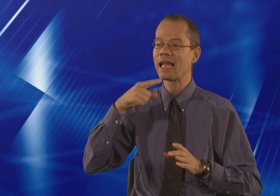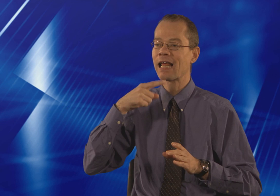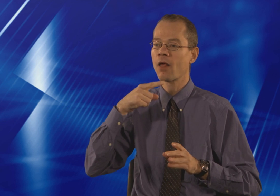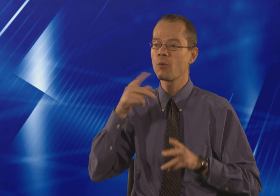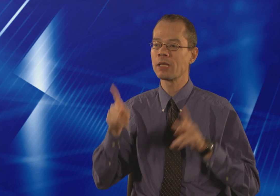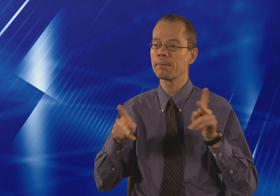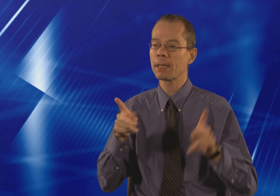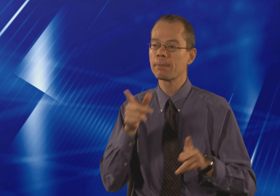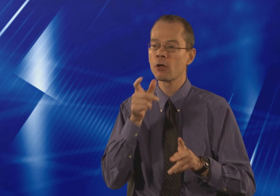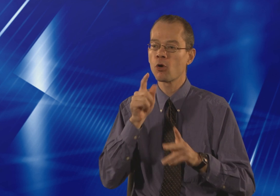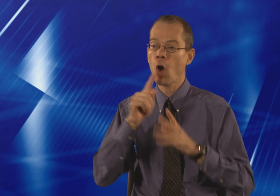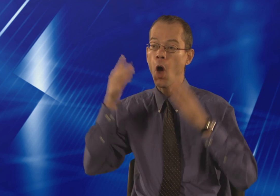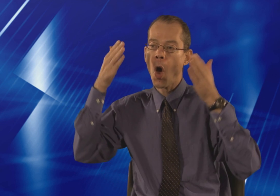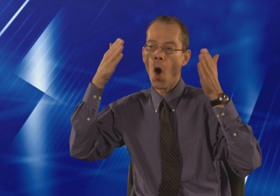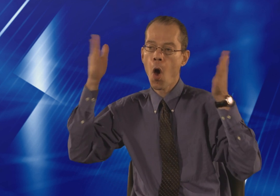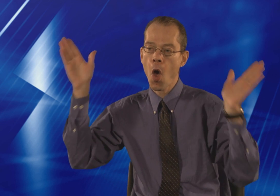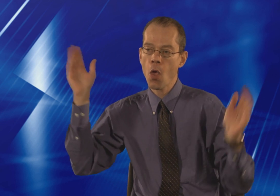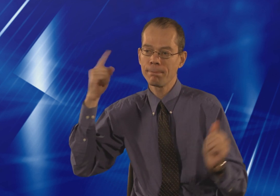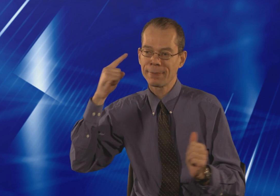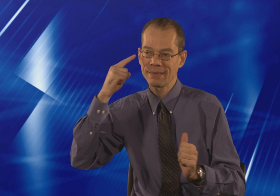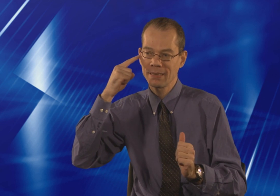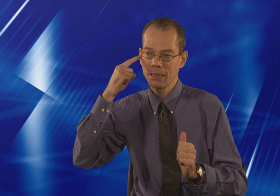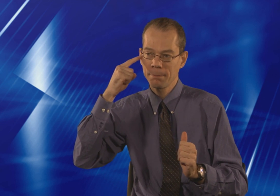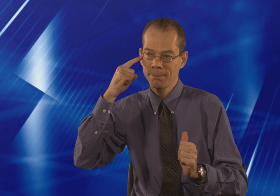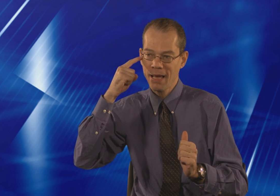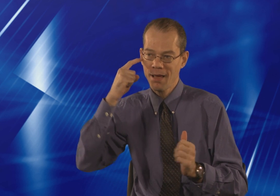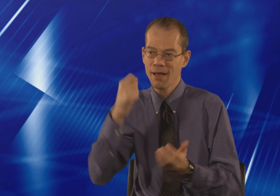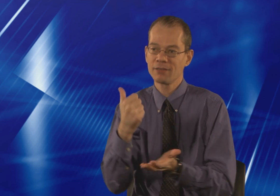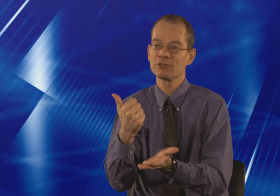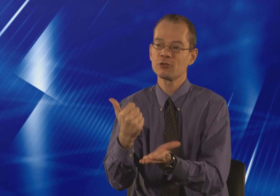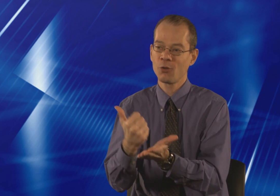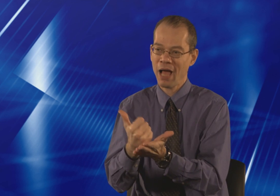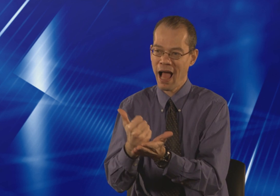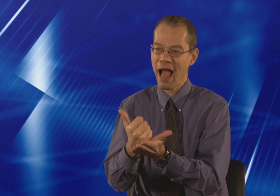and you have to find hearing people who are open-minded.